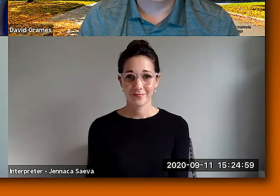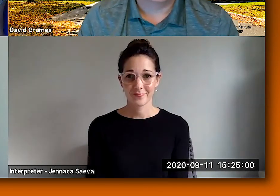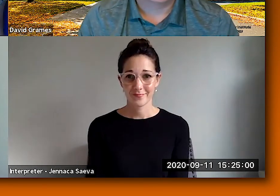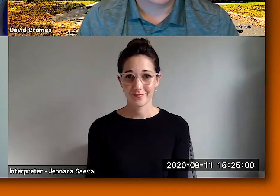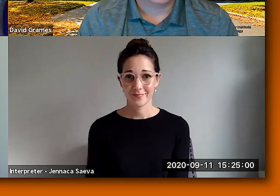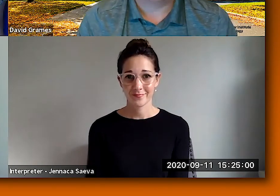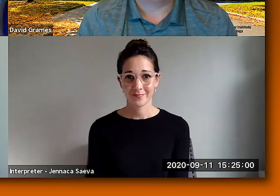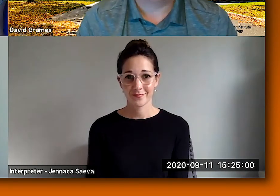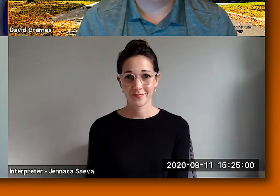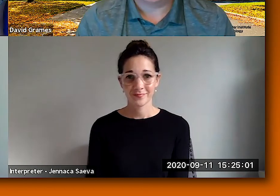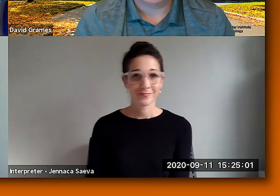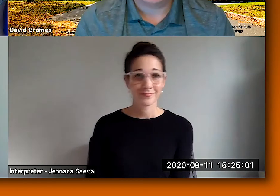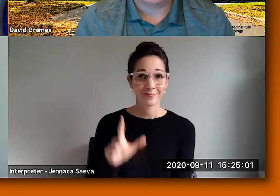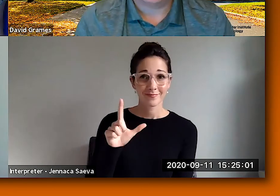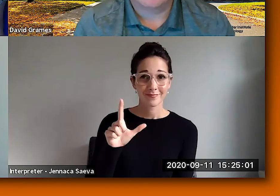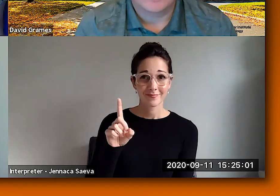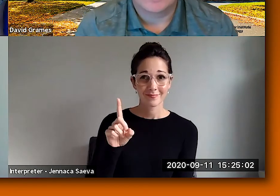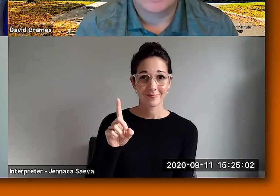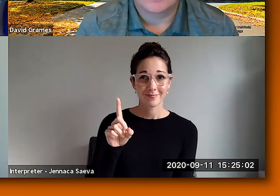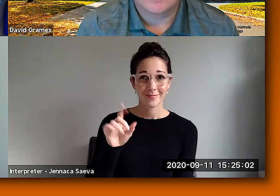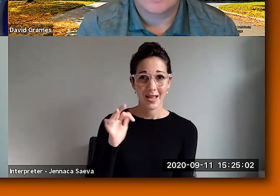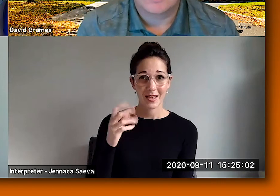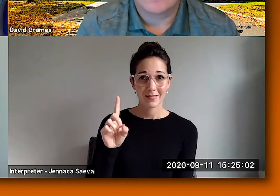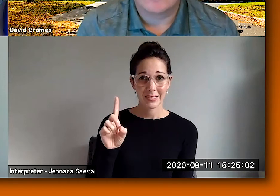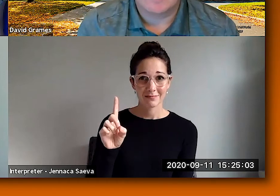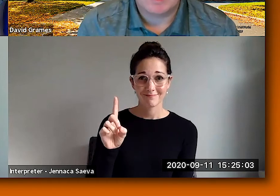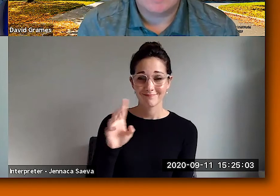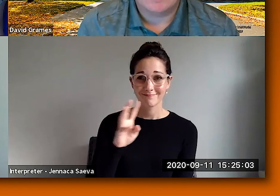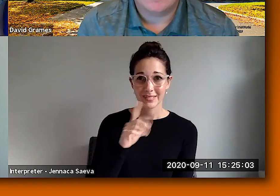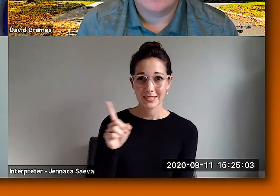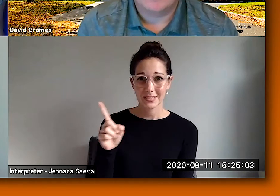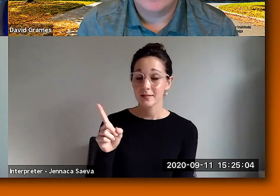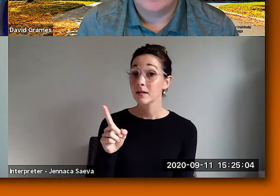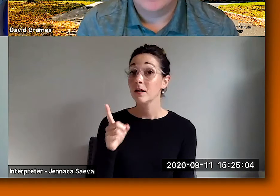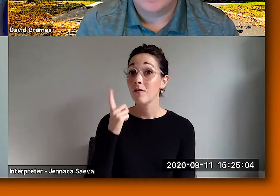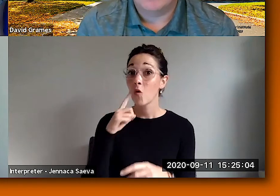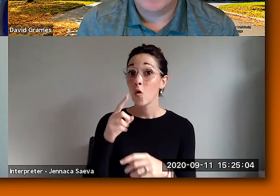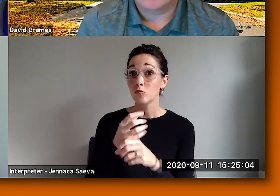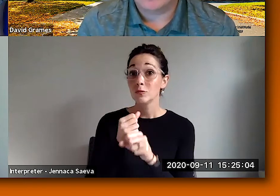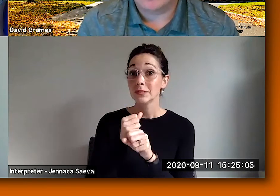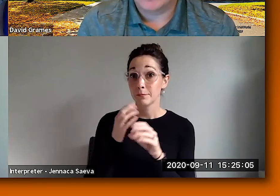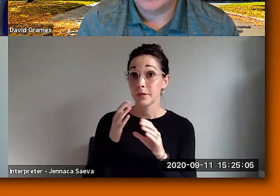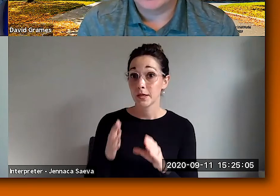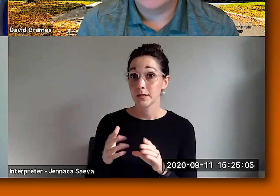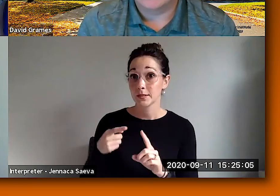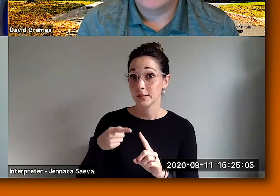I'll add something for recipients and subawardees.